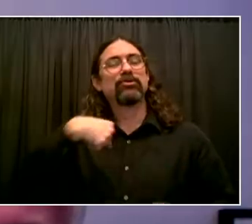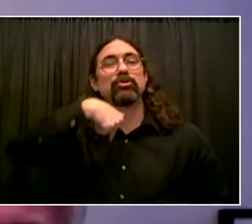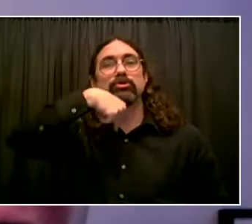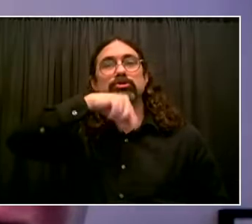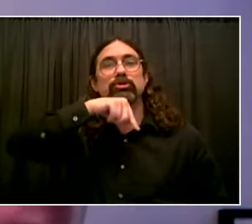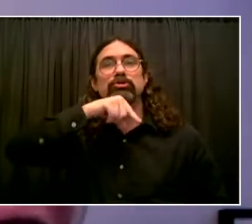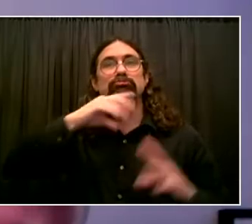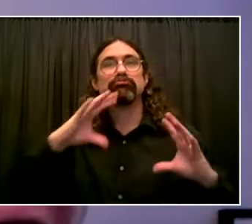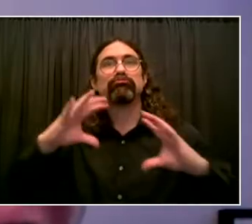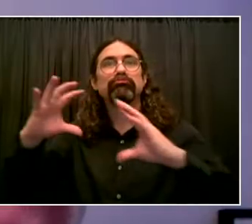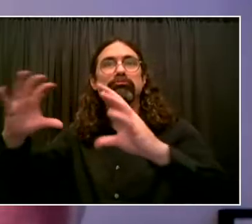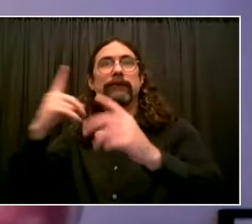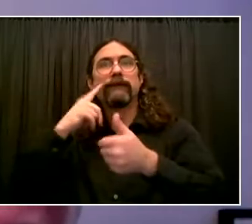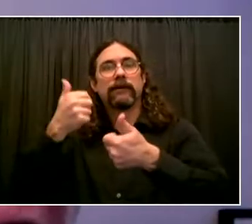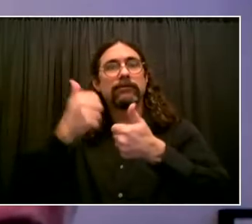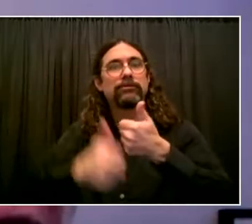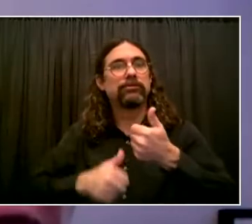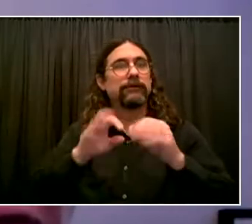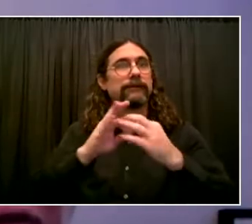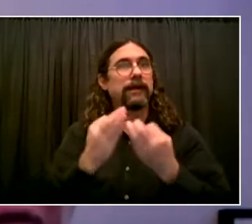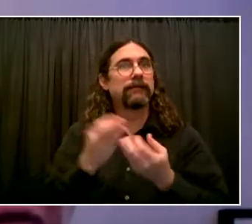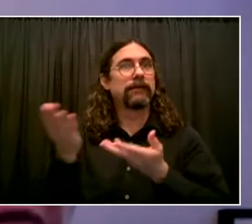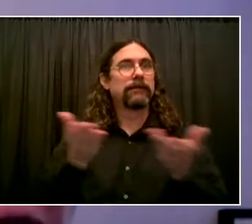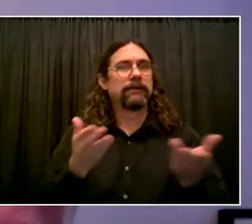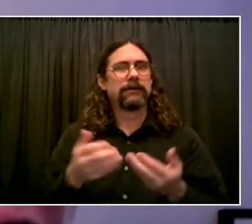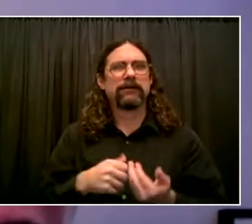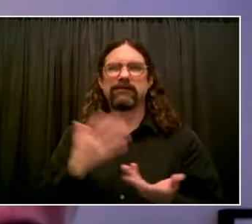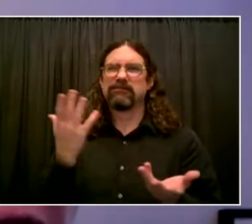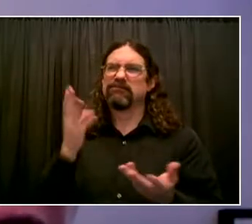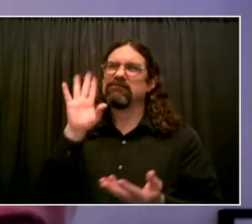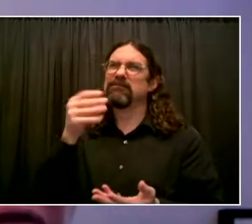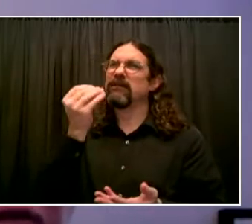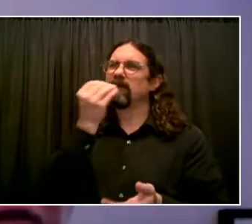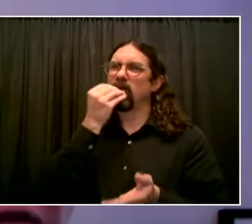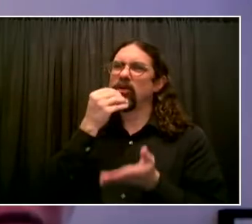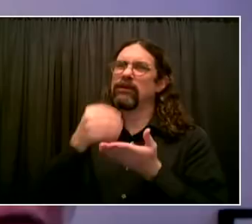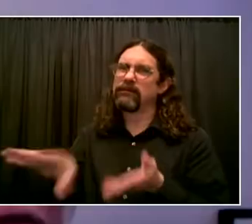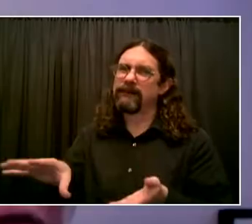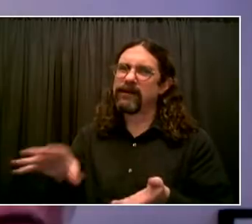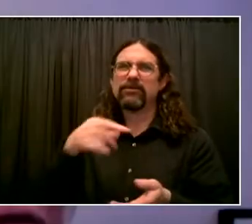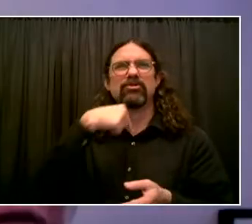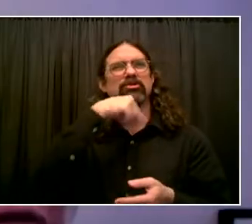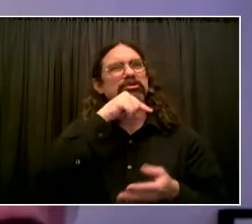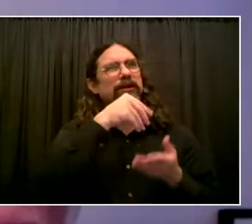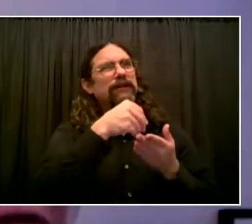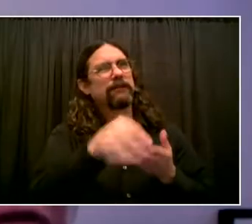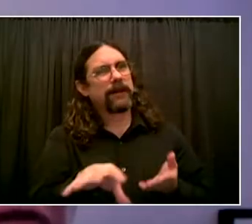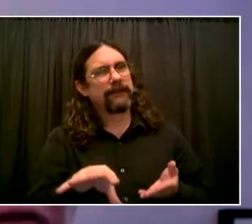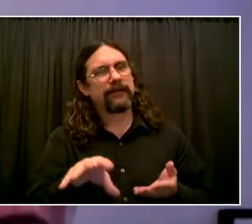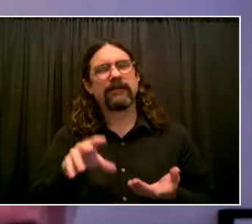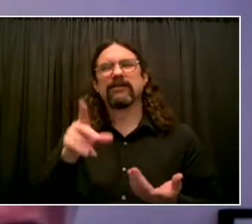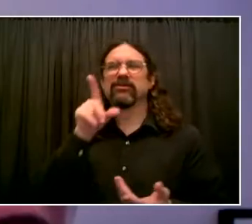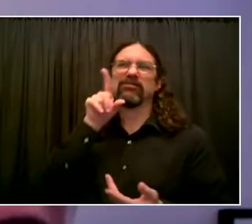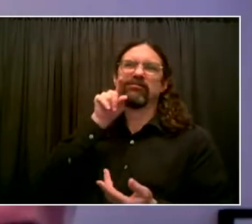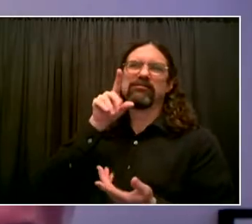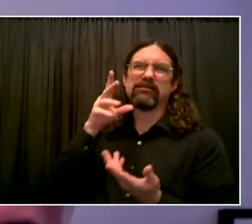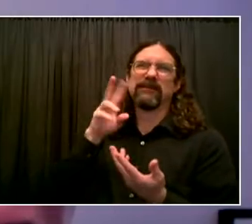DISTRIBUTING TURKEYS TO OUR FALIMIES, IT IS HARDER TO PUT FOOD ON THE